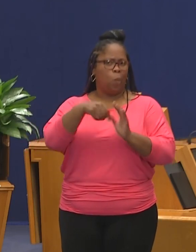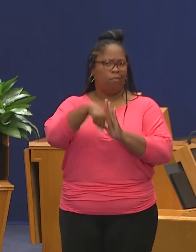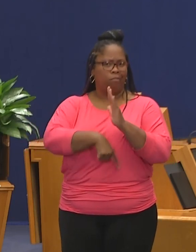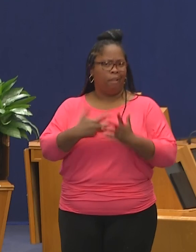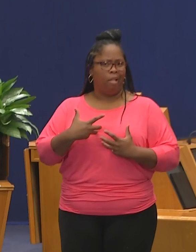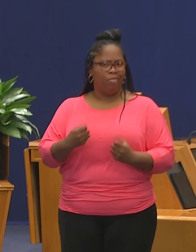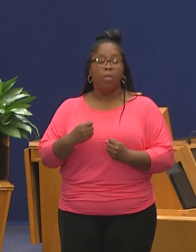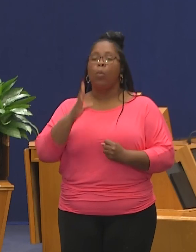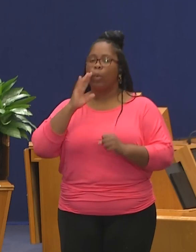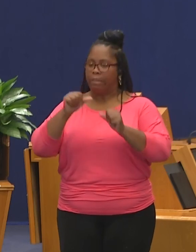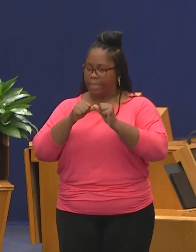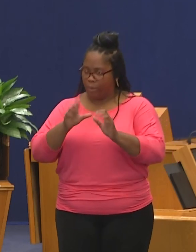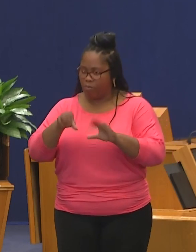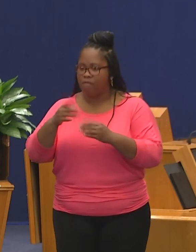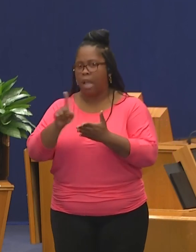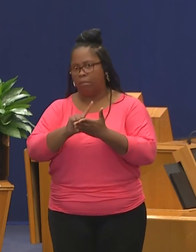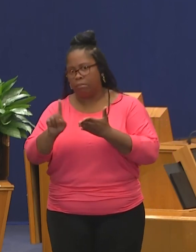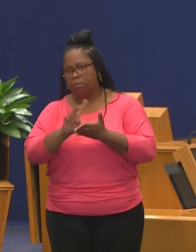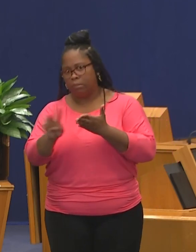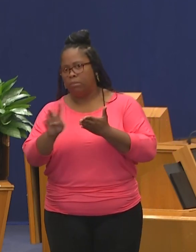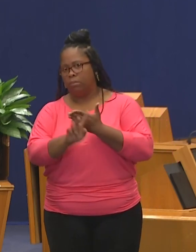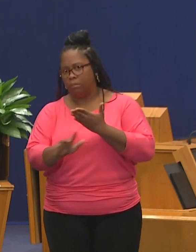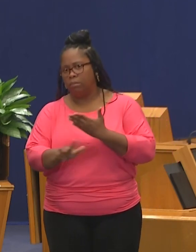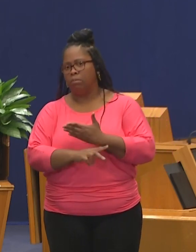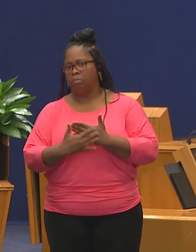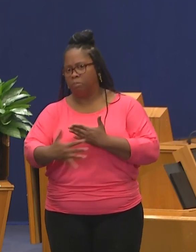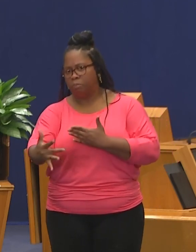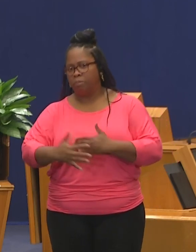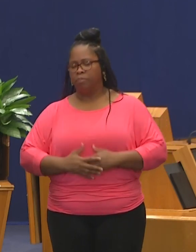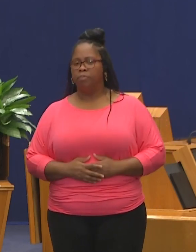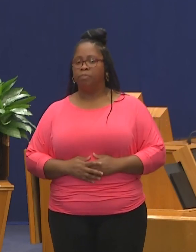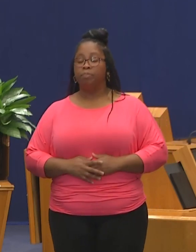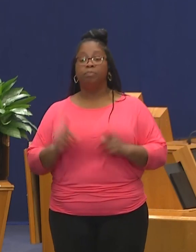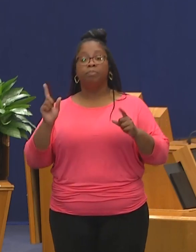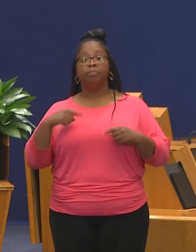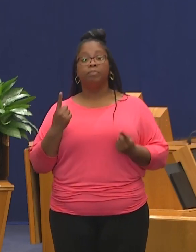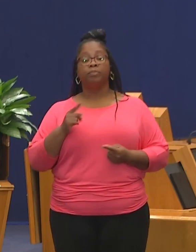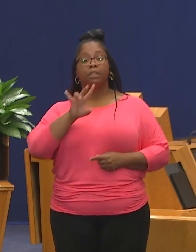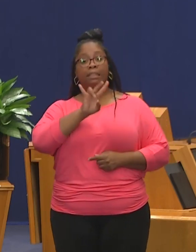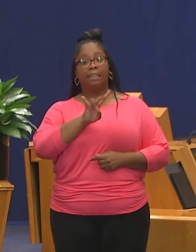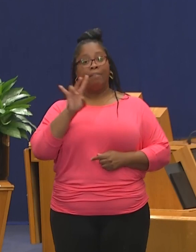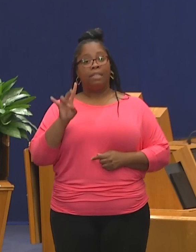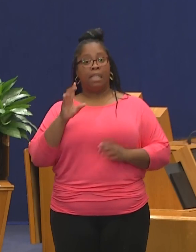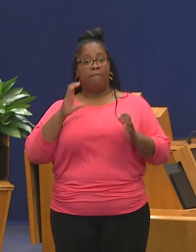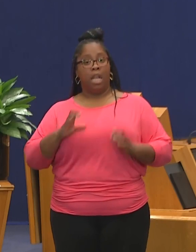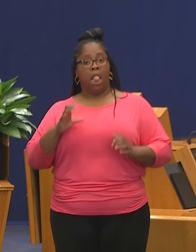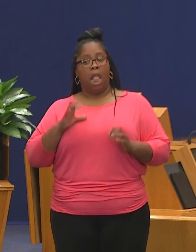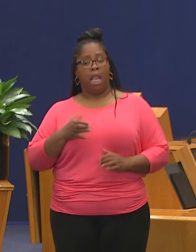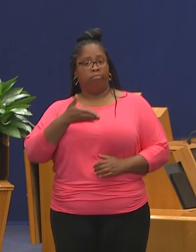IDENTIFIED AS NEEDING THEM AND WE WILL CONTINUE TO DO THAT IN